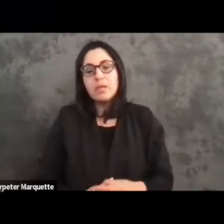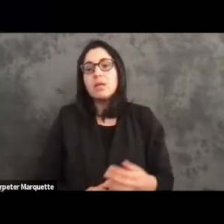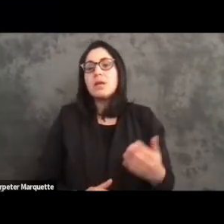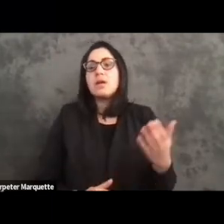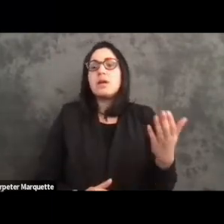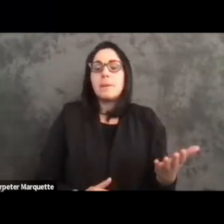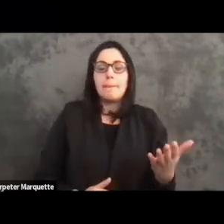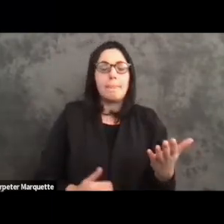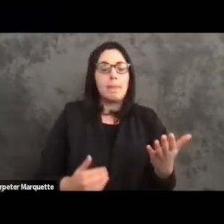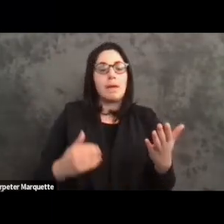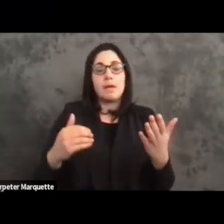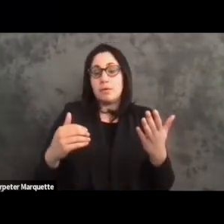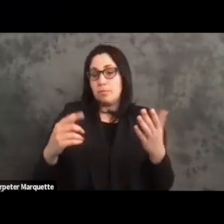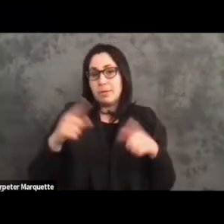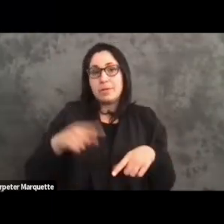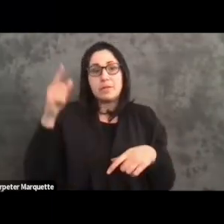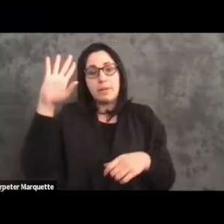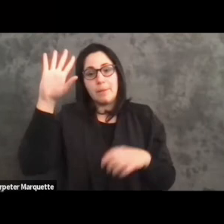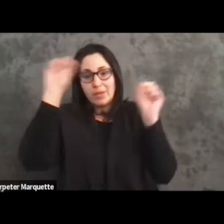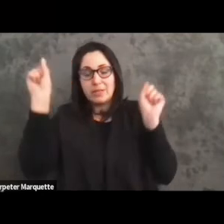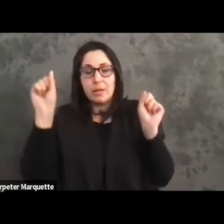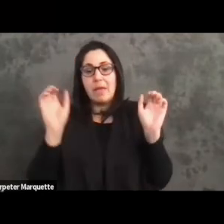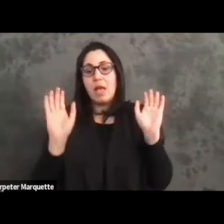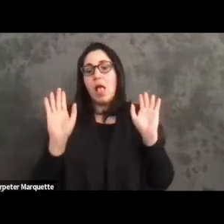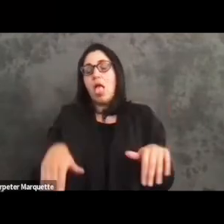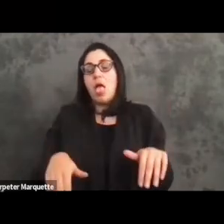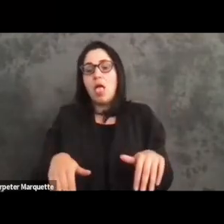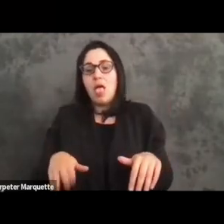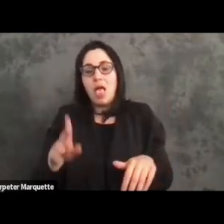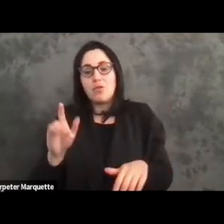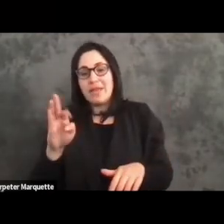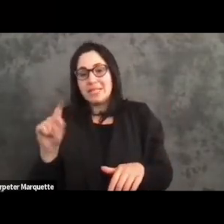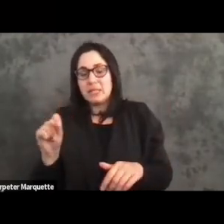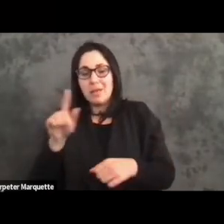it doesn’t really matter. What matters is that the President was busy